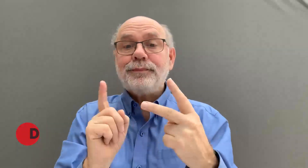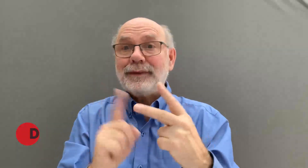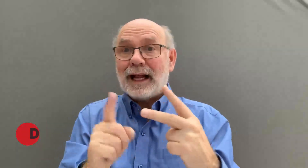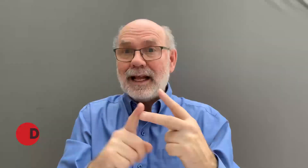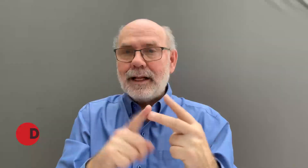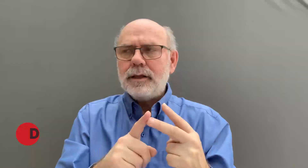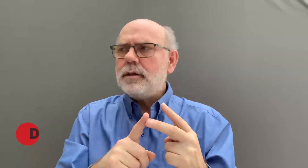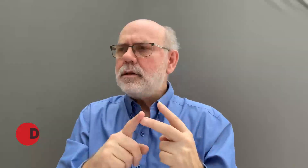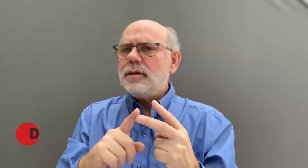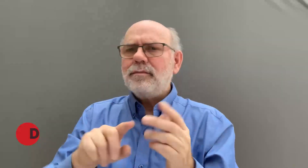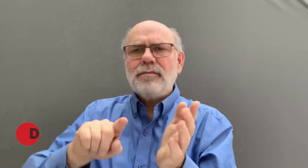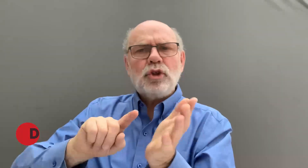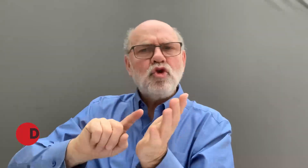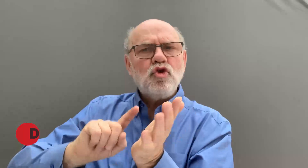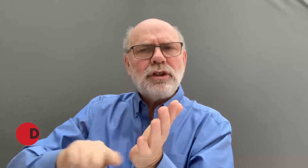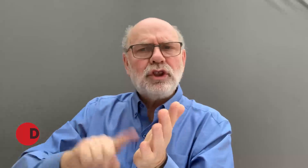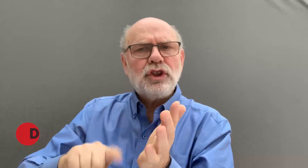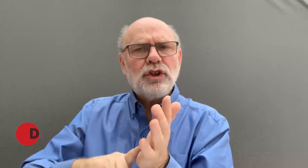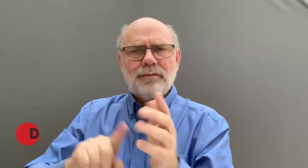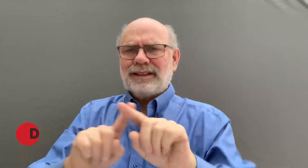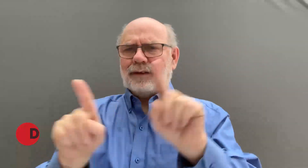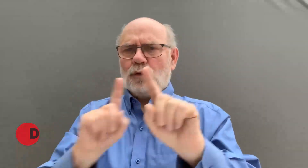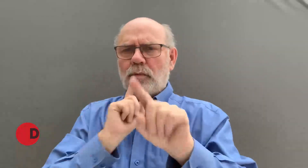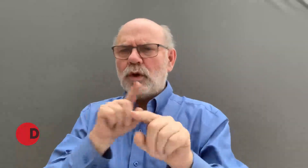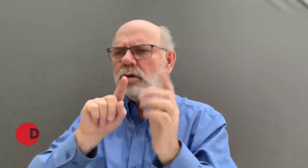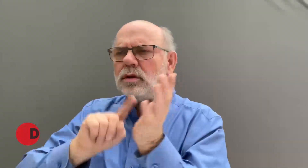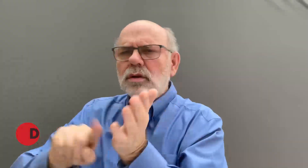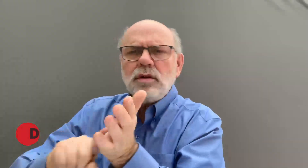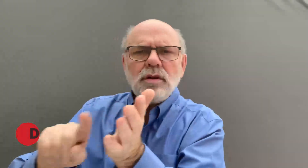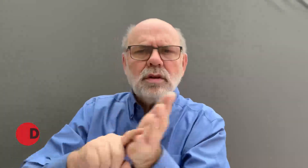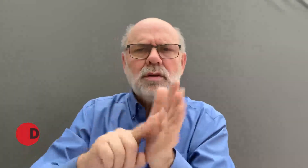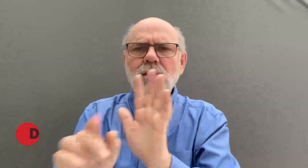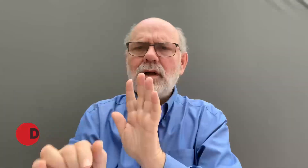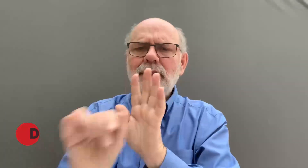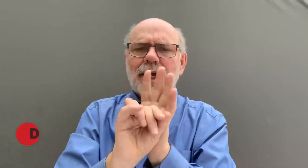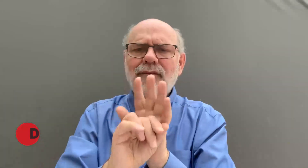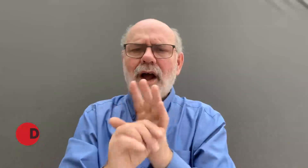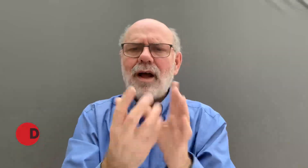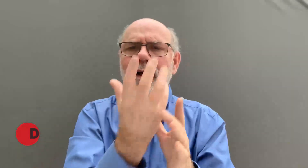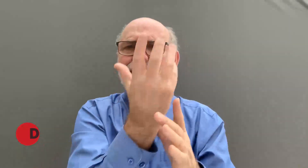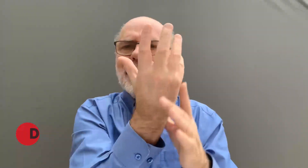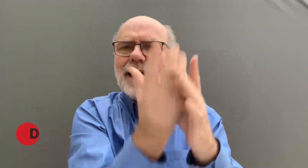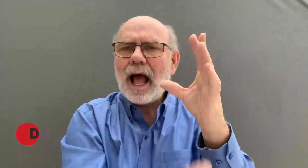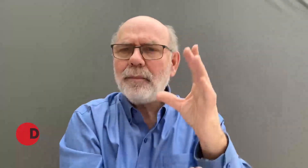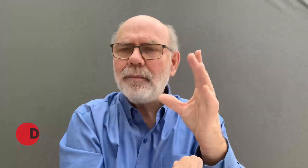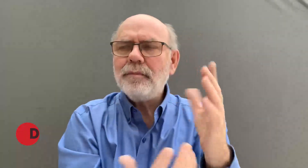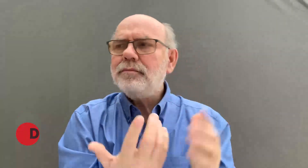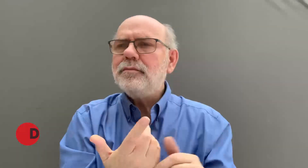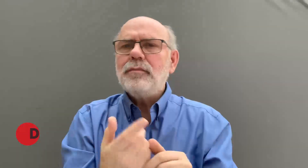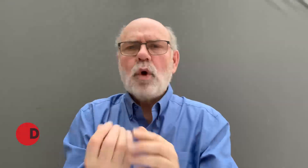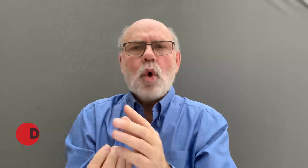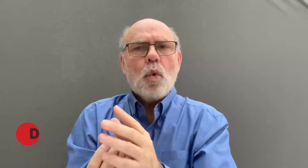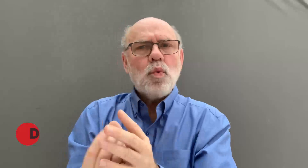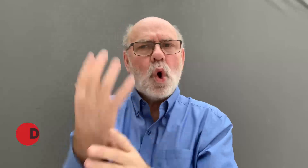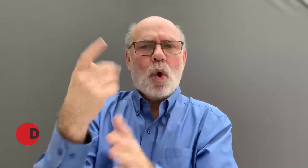Secondly, research for a different report and identify gaps, growth